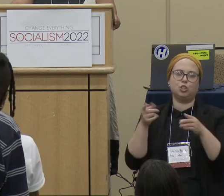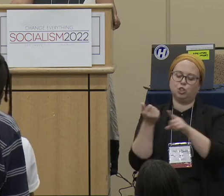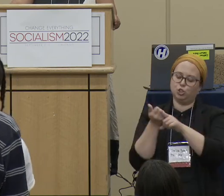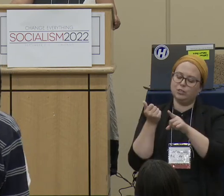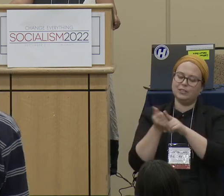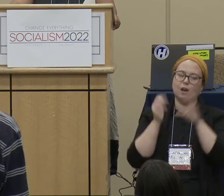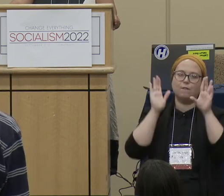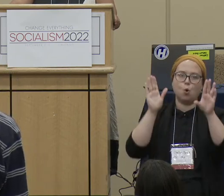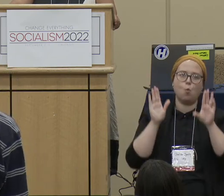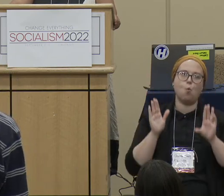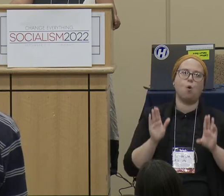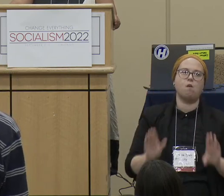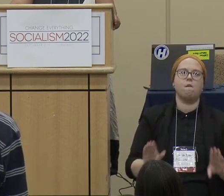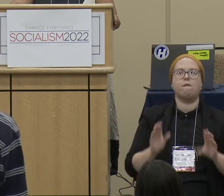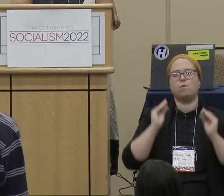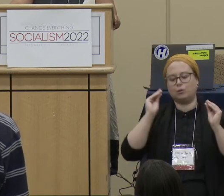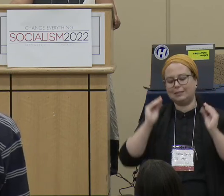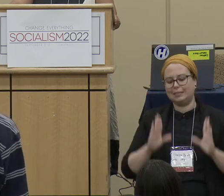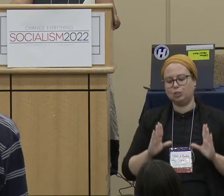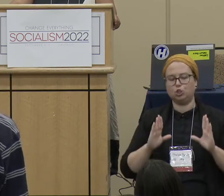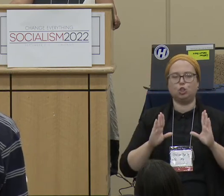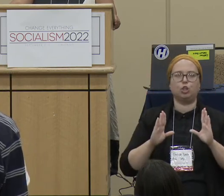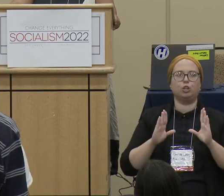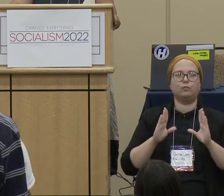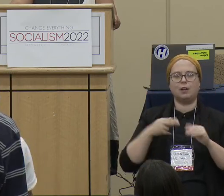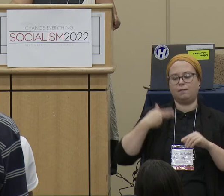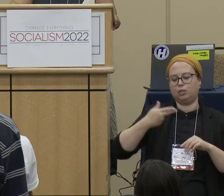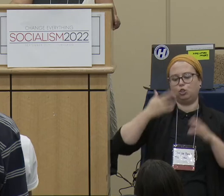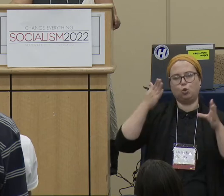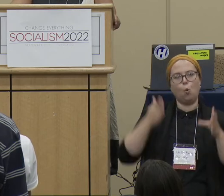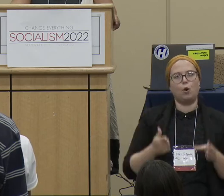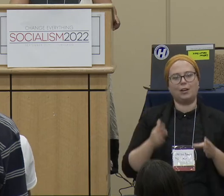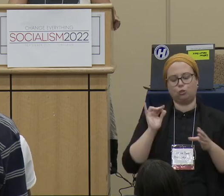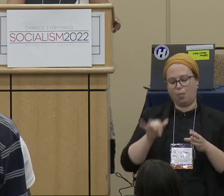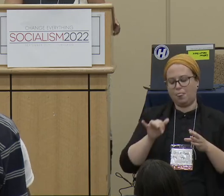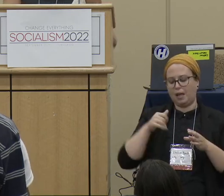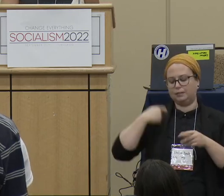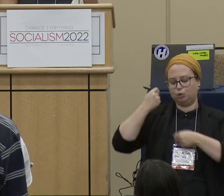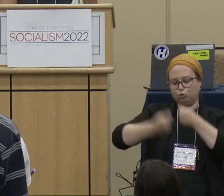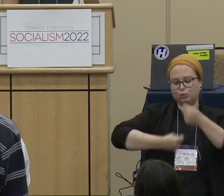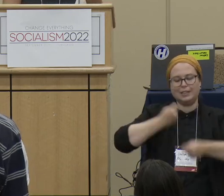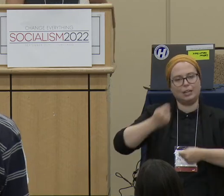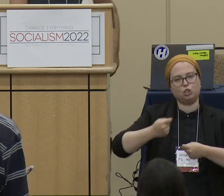≫ BARBARA: I'm going to see her soon, she's my dear friend. ≫ She's a wonderful teacher, educator, historian, and that's